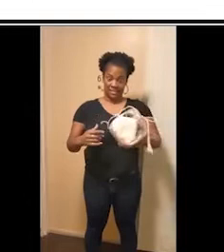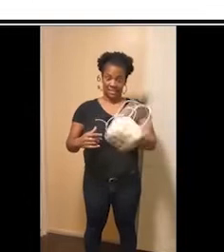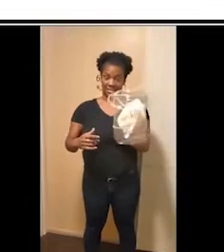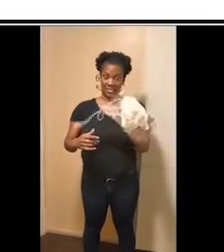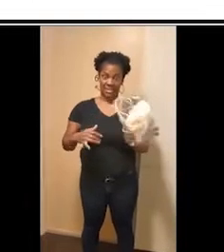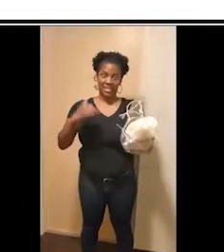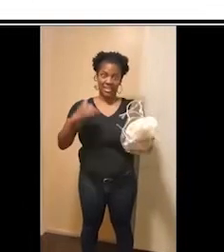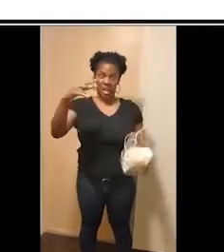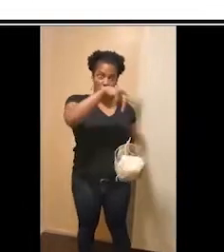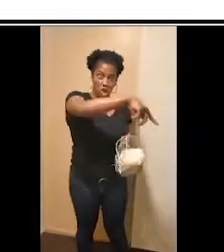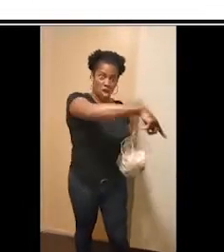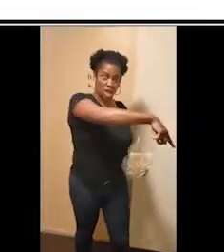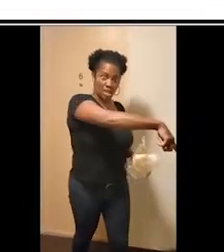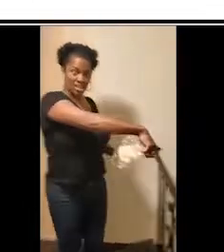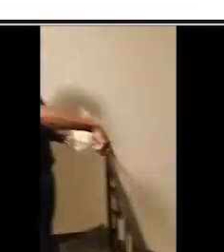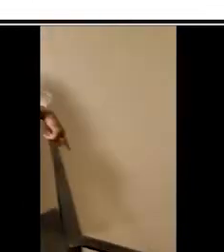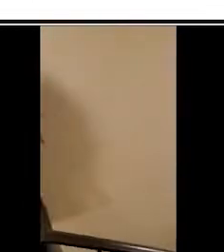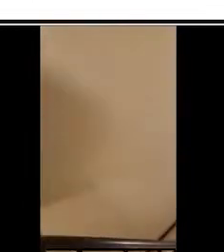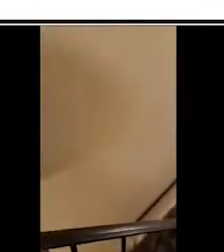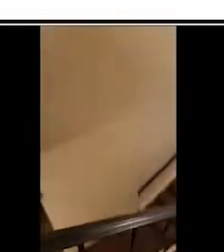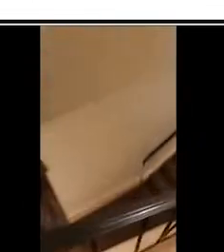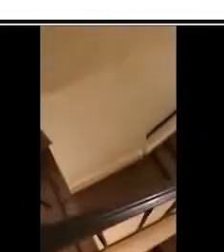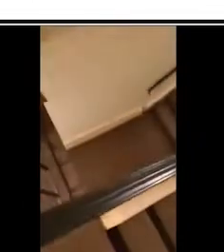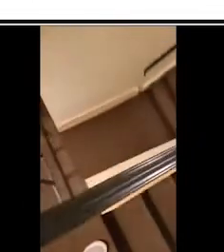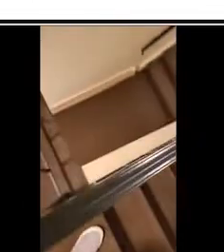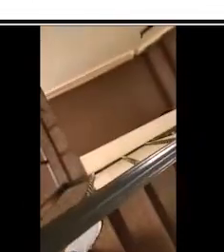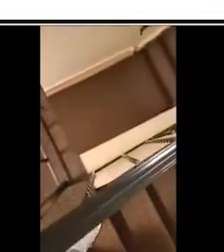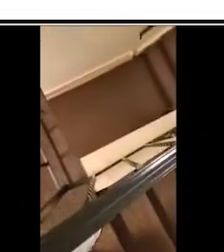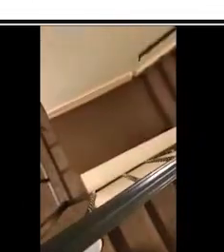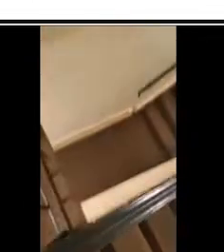Here we go. This is my contraption. I'm gonna come over here